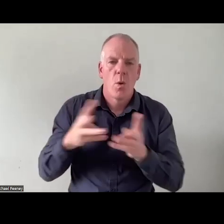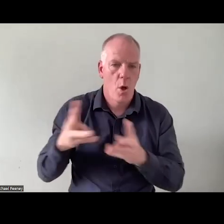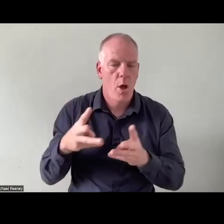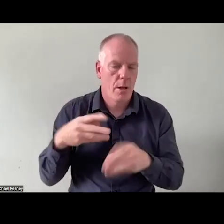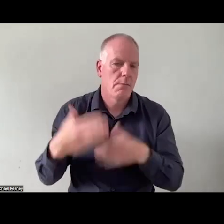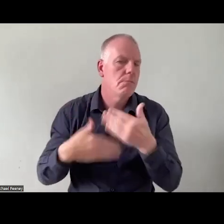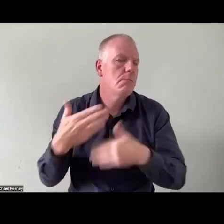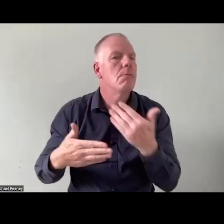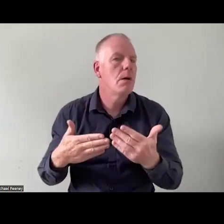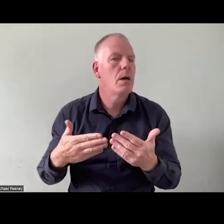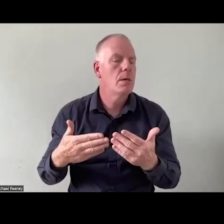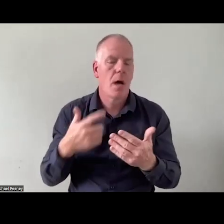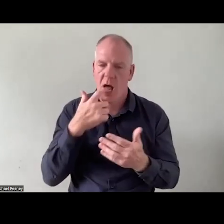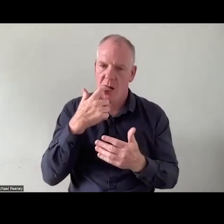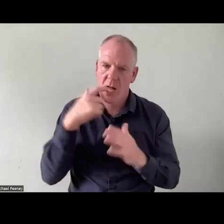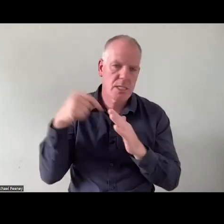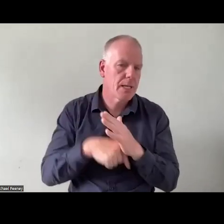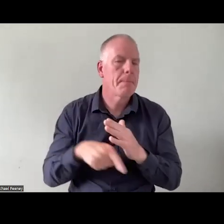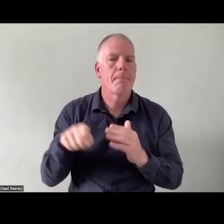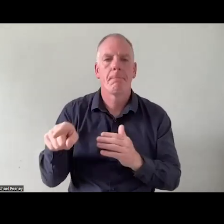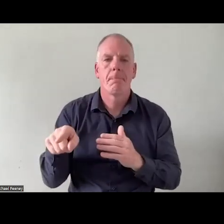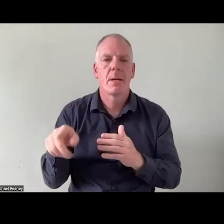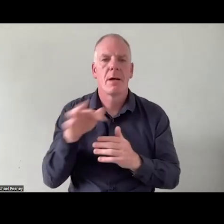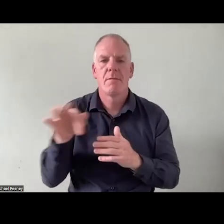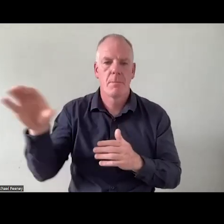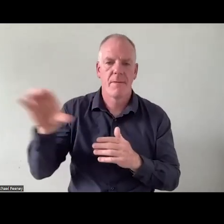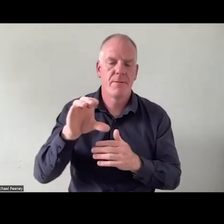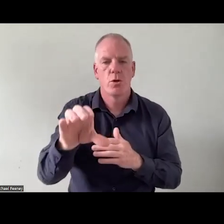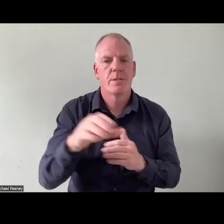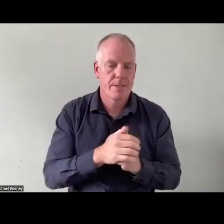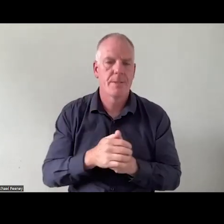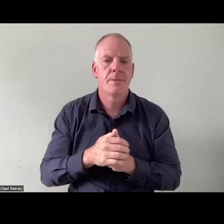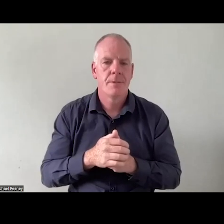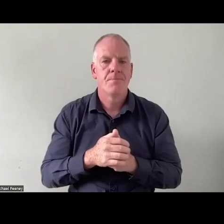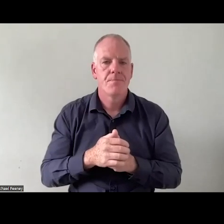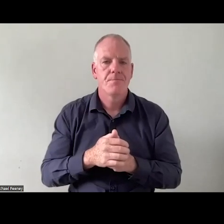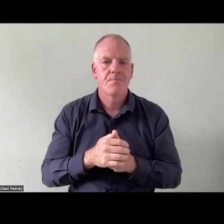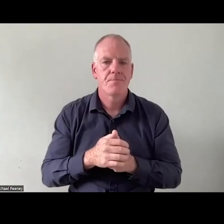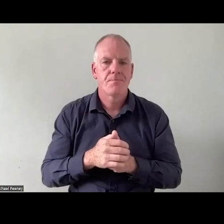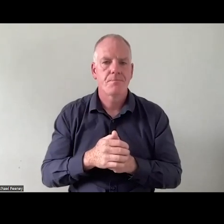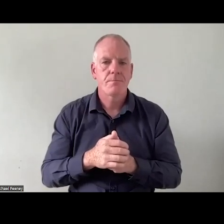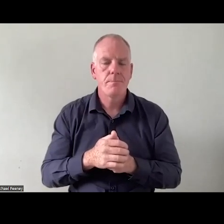It was grant-aided from a Nesta fund. We were doing two things.